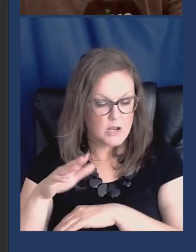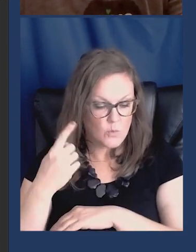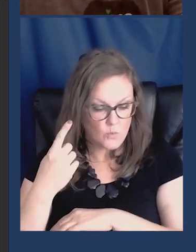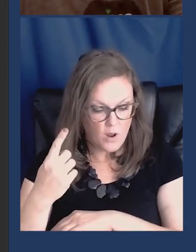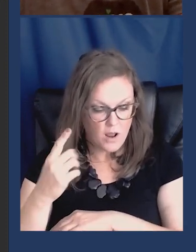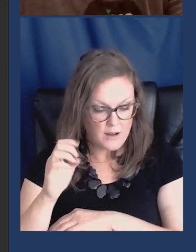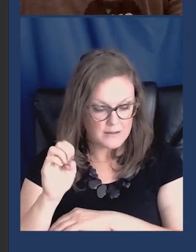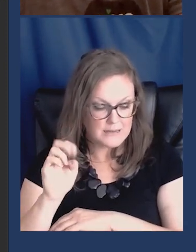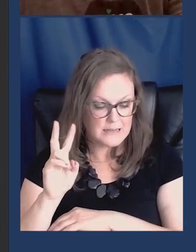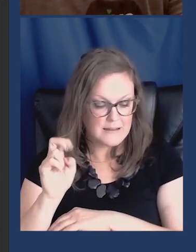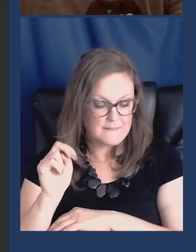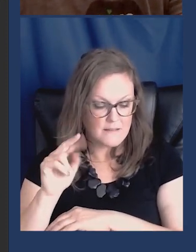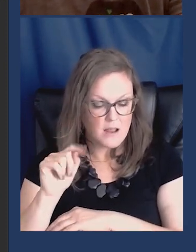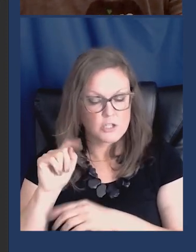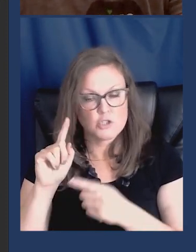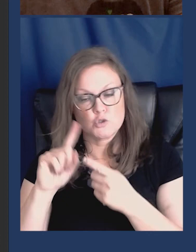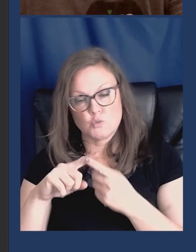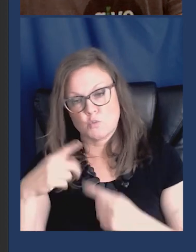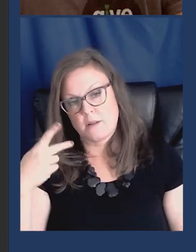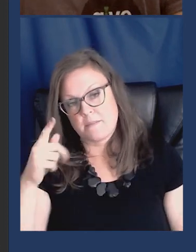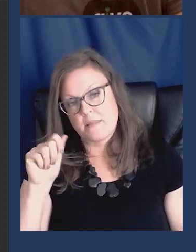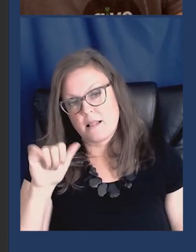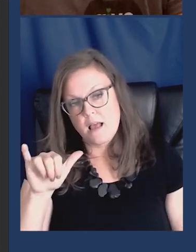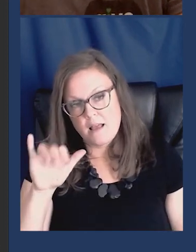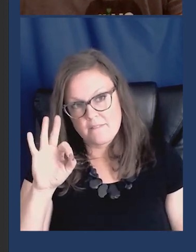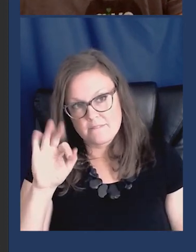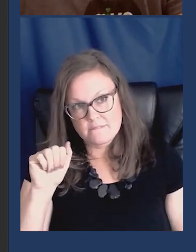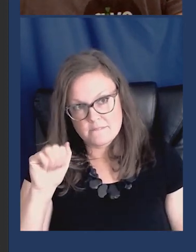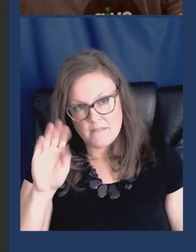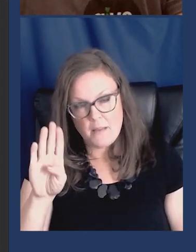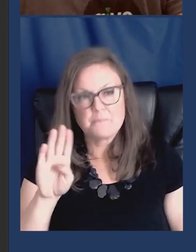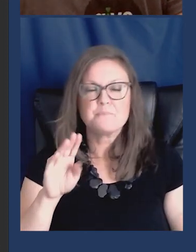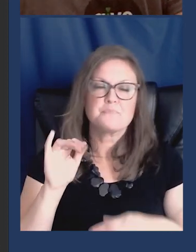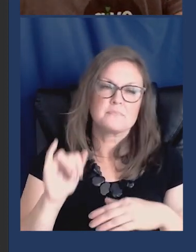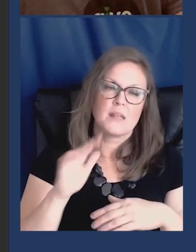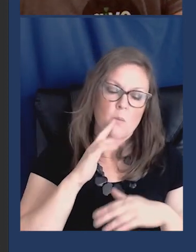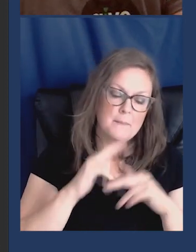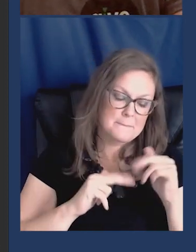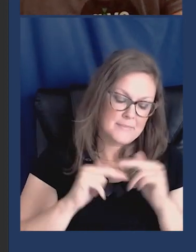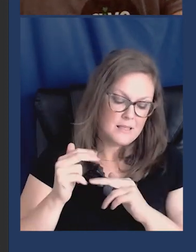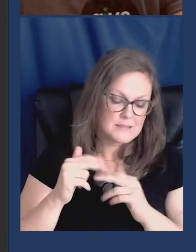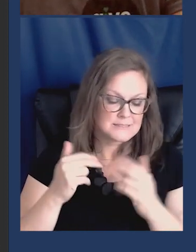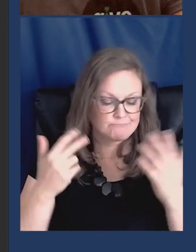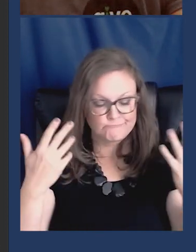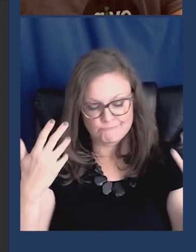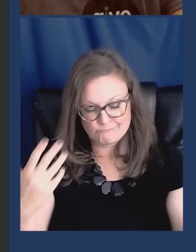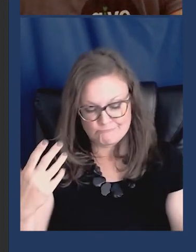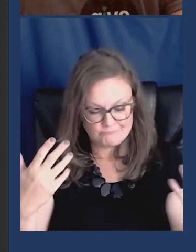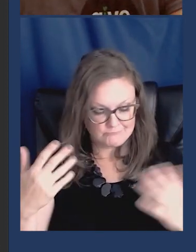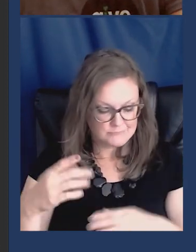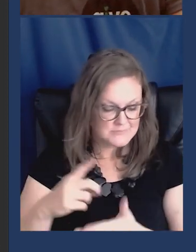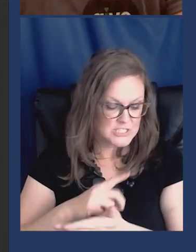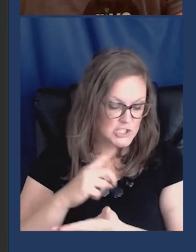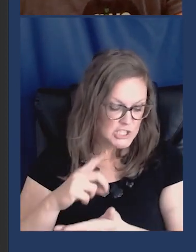it builds a custom dictionary. This is just a JSON object can be whatever I want